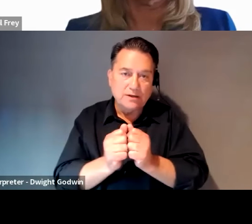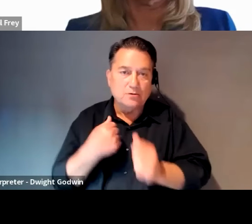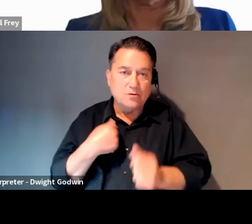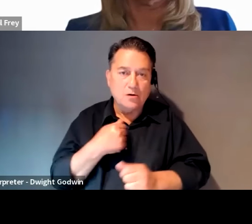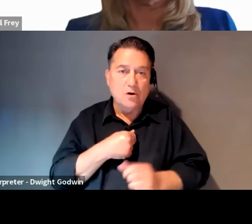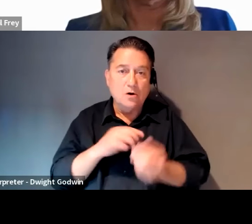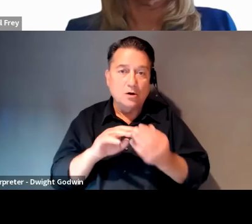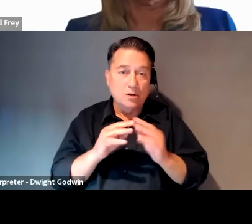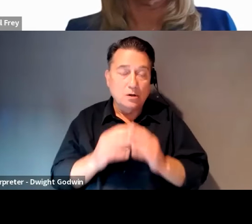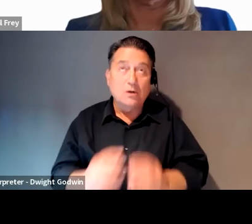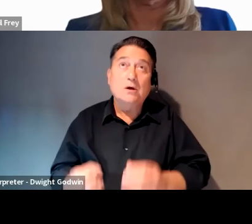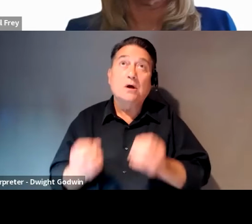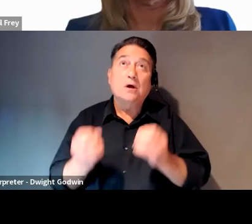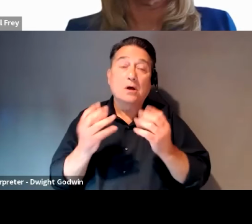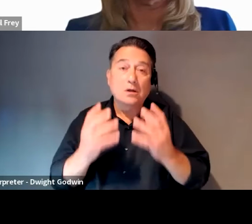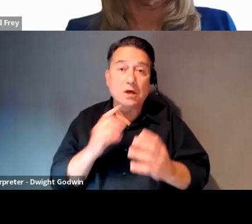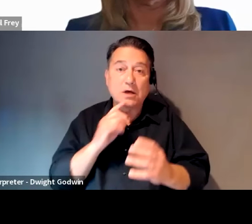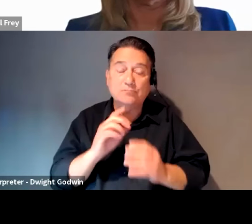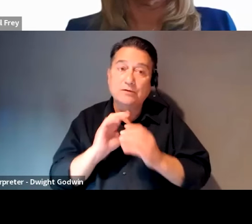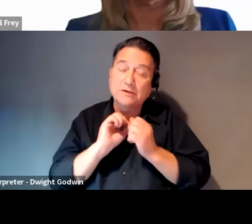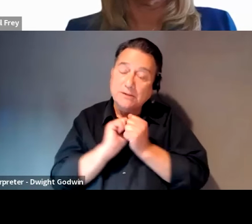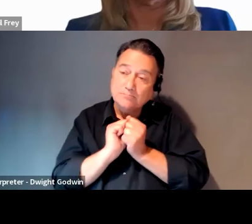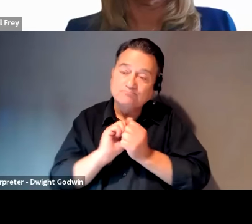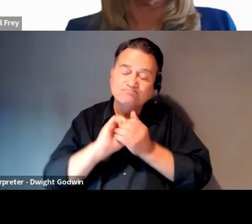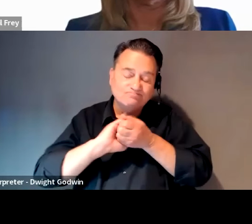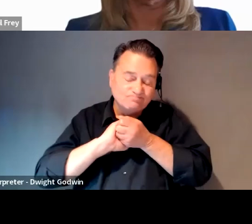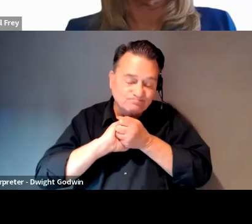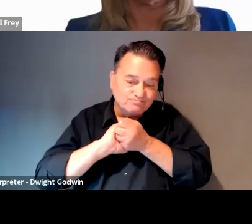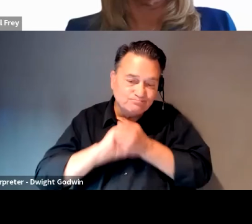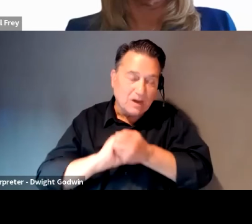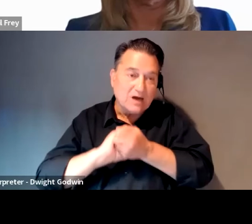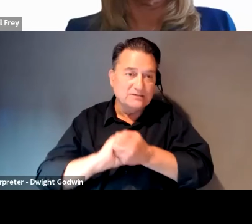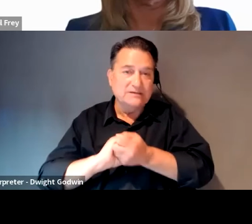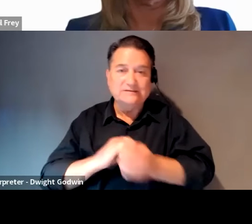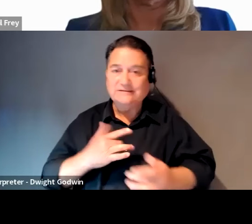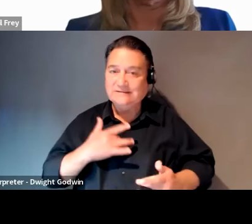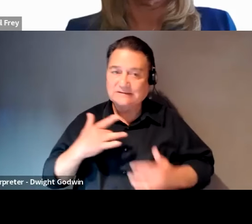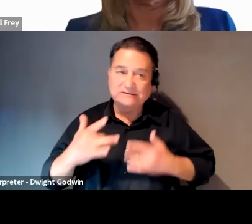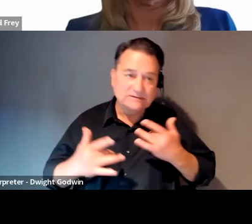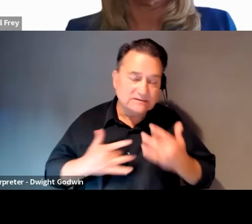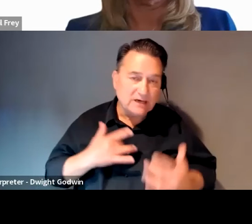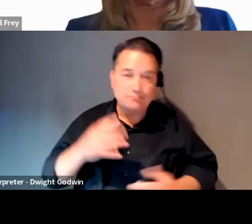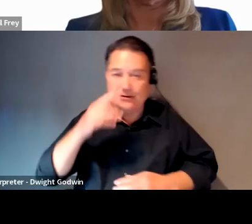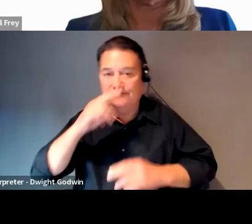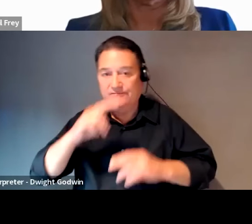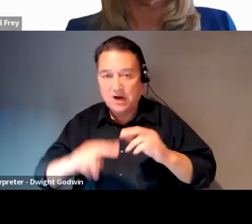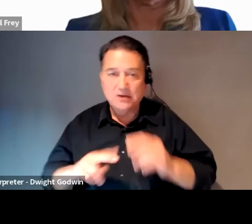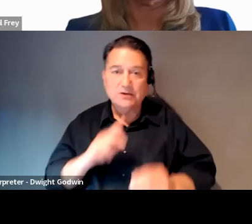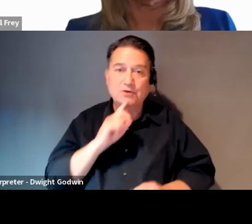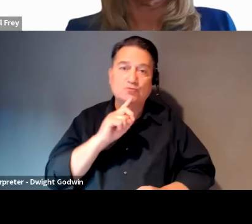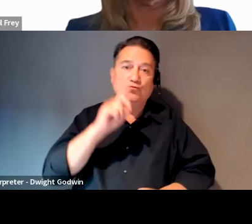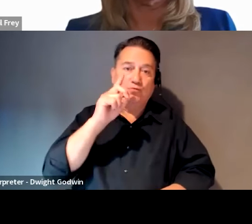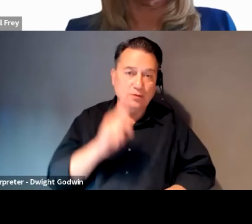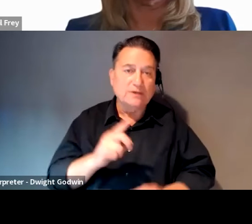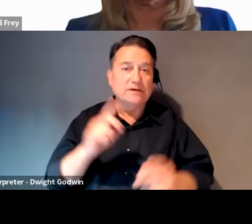There is a lot of bonding, there's a lot of excitement, there's a lot of fun. I mean, it really is a celebration.